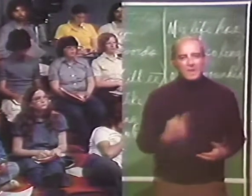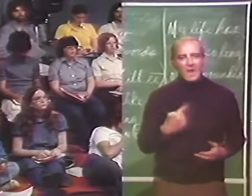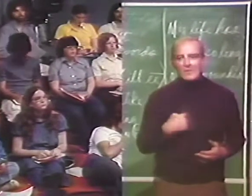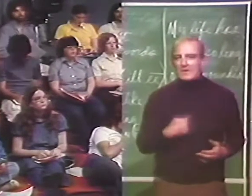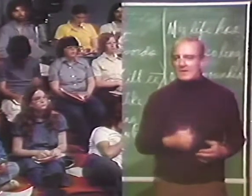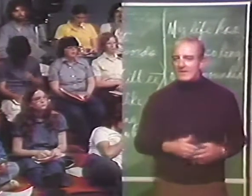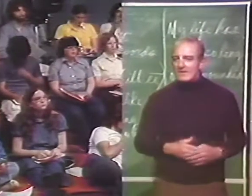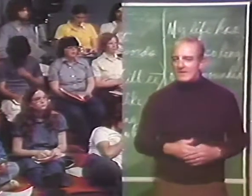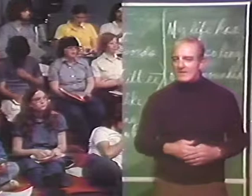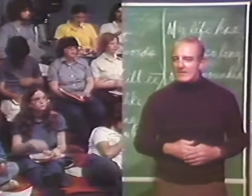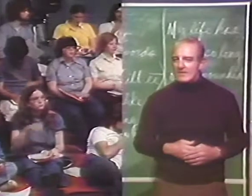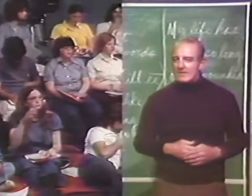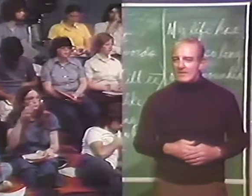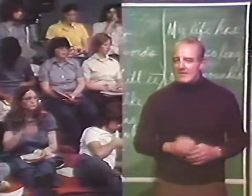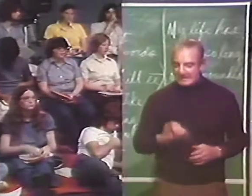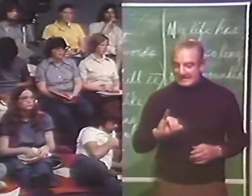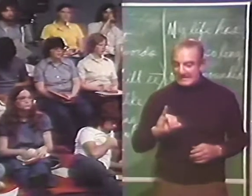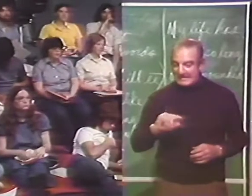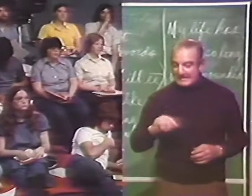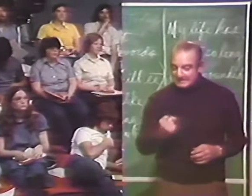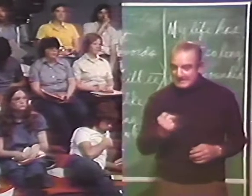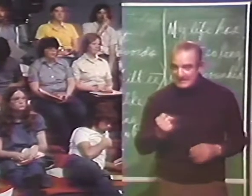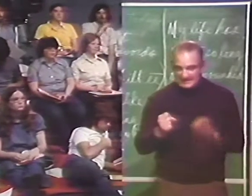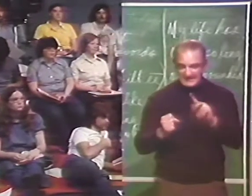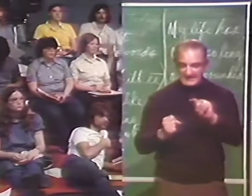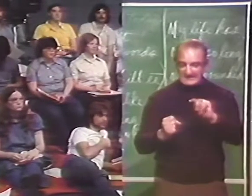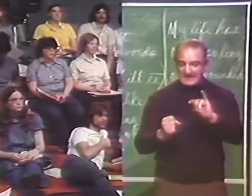WHAT IS LOVE? WHAT? TELL ME.